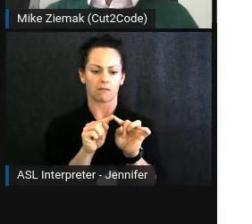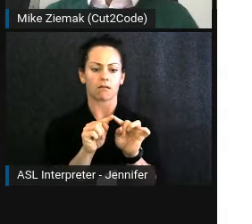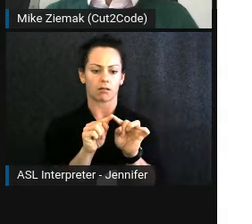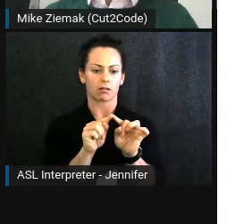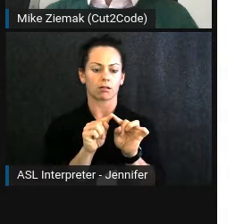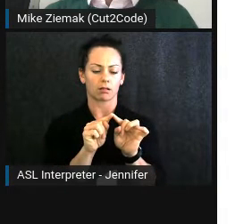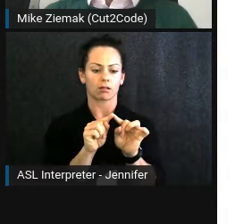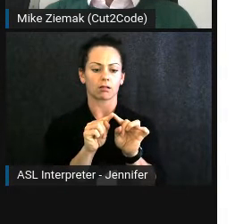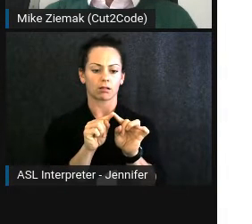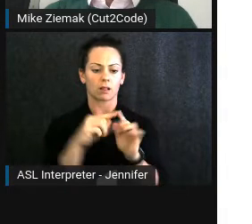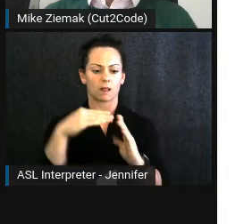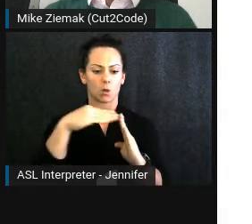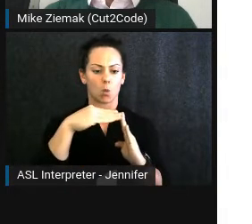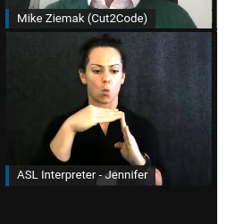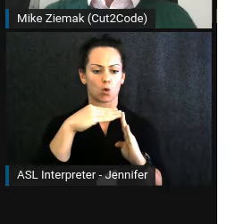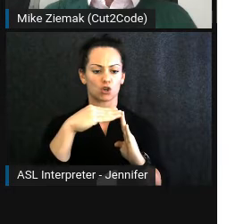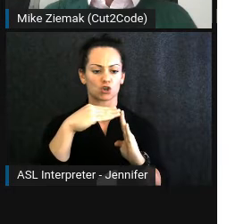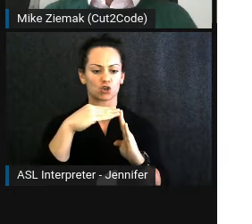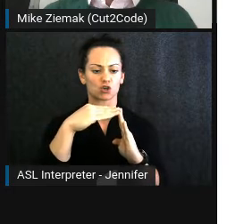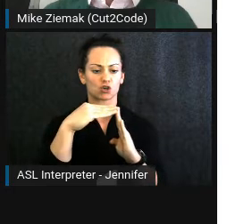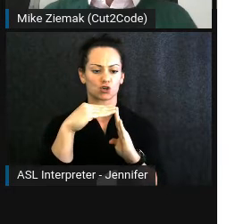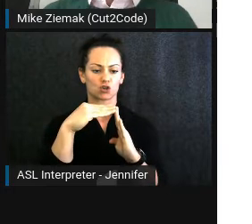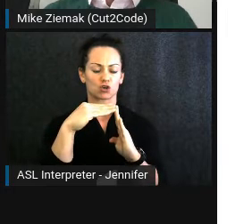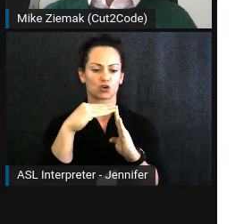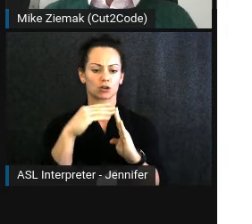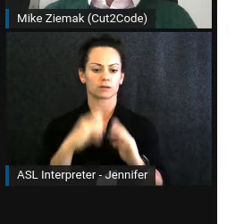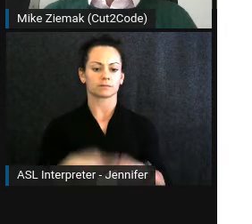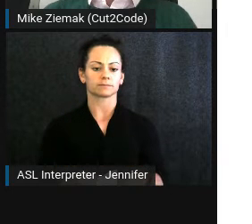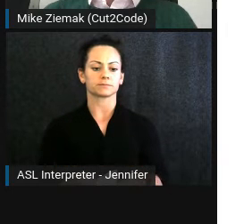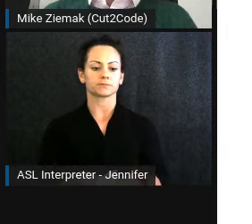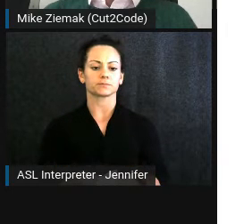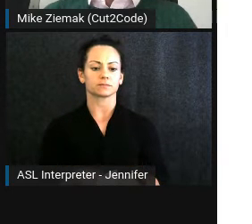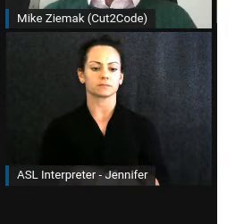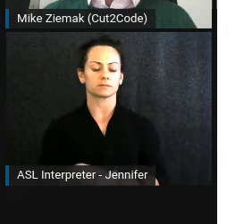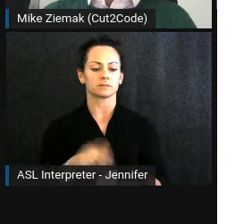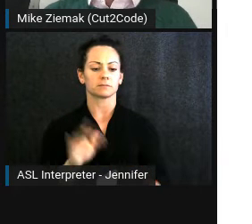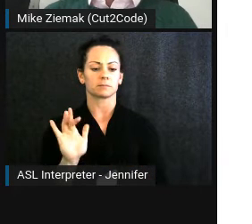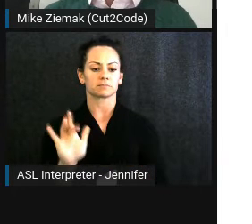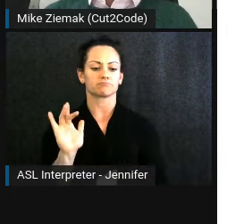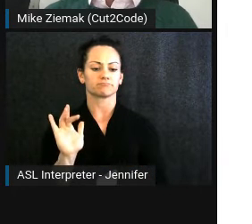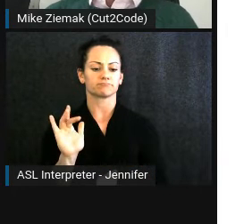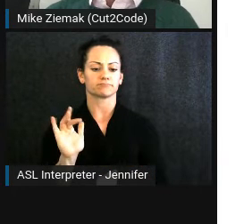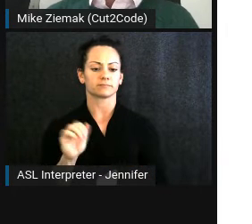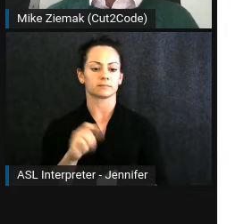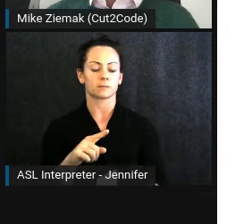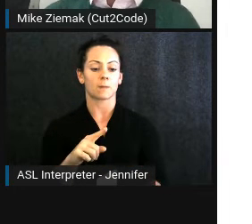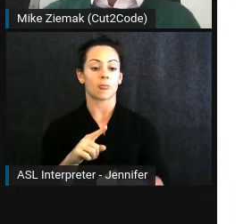Let me just refresh the site. I press tab once and I have the skip to content button,